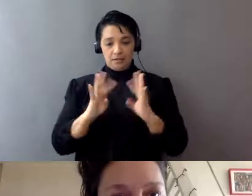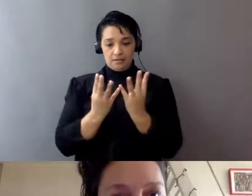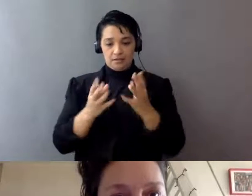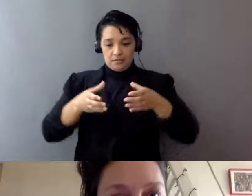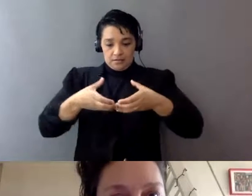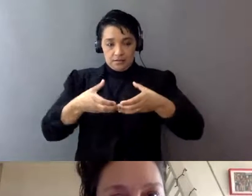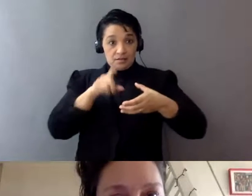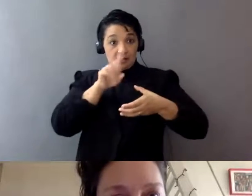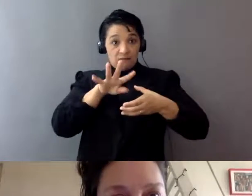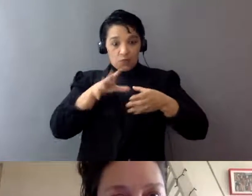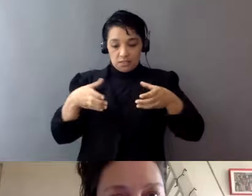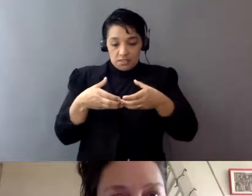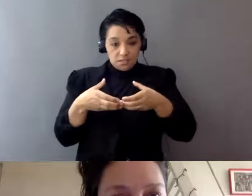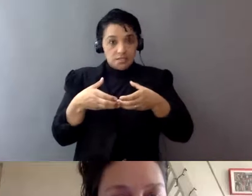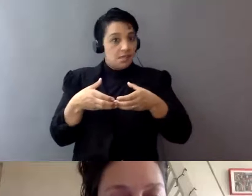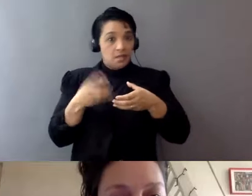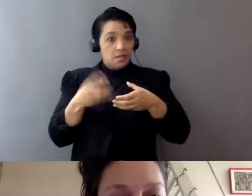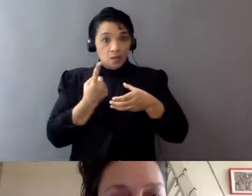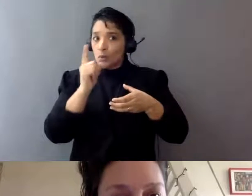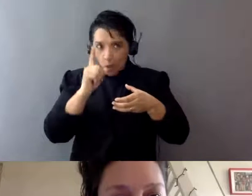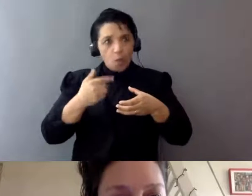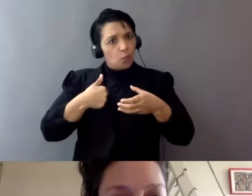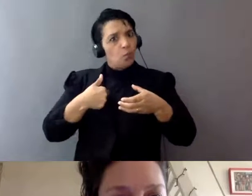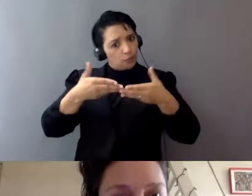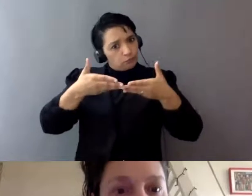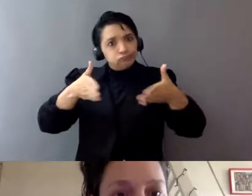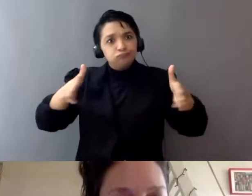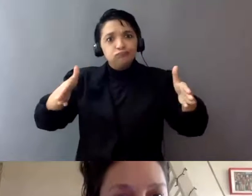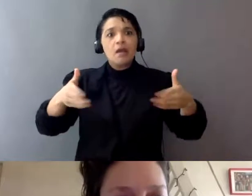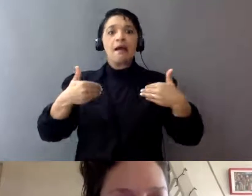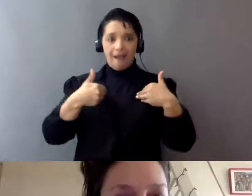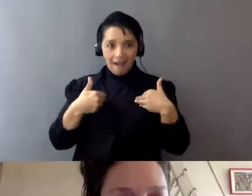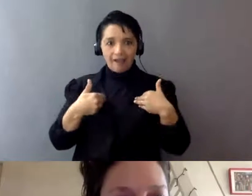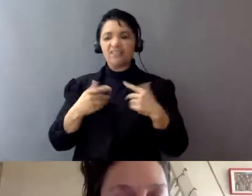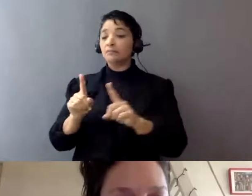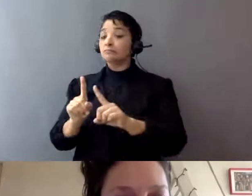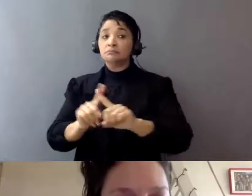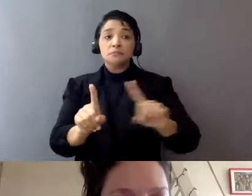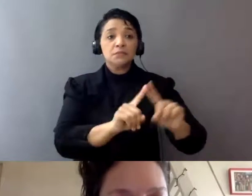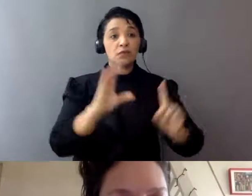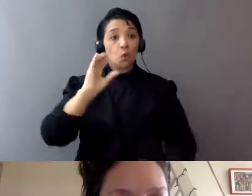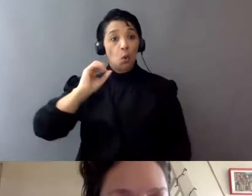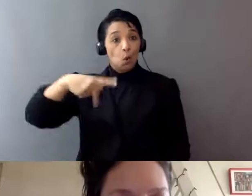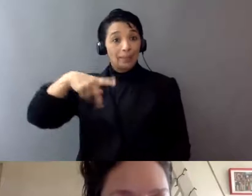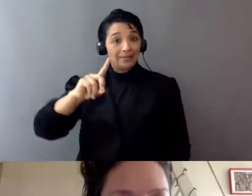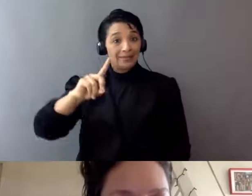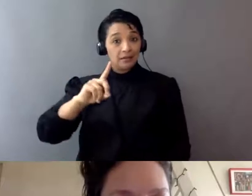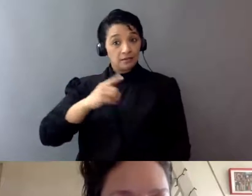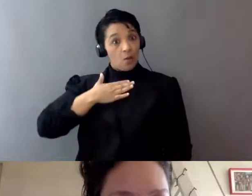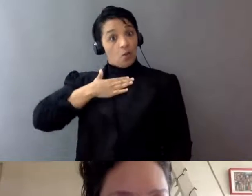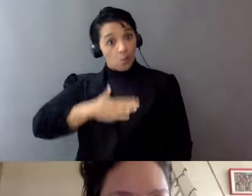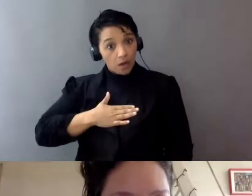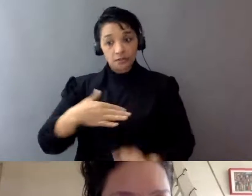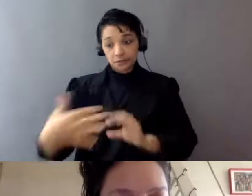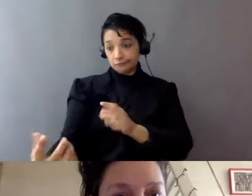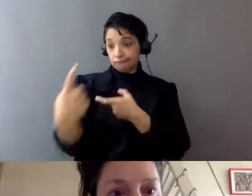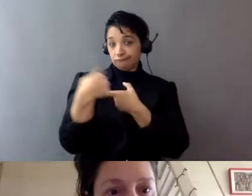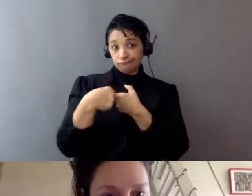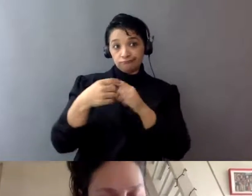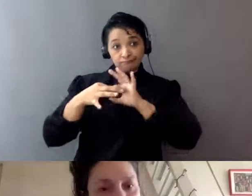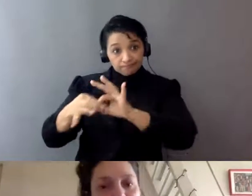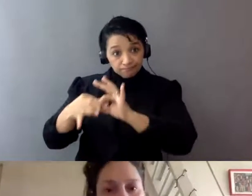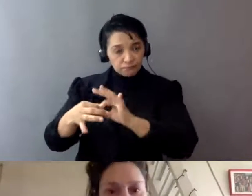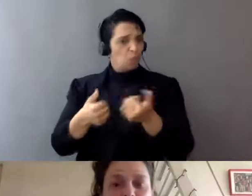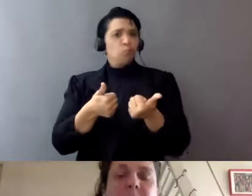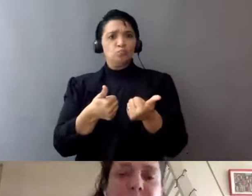A lot of our programs include any OPD that is willing and ready to work with us, right?